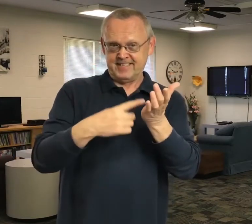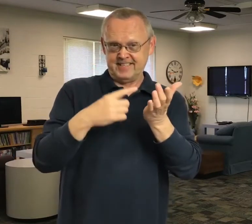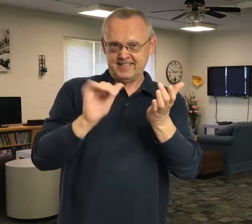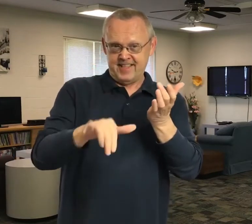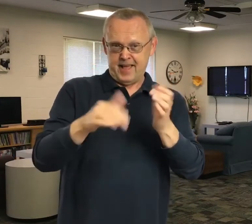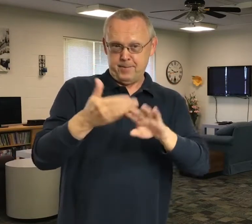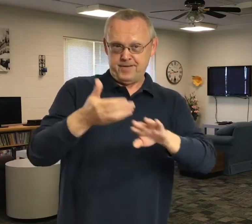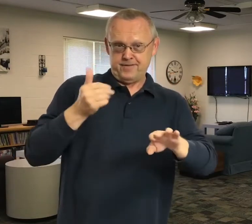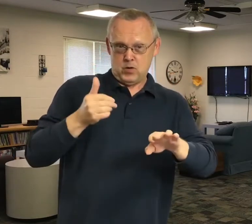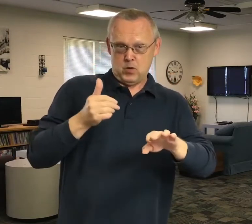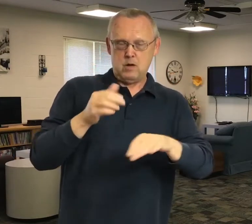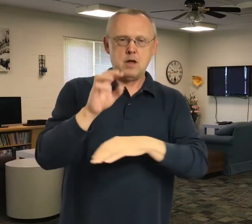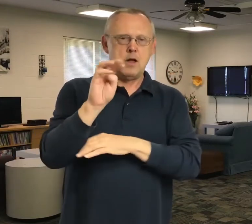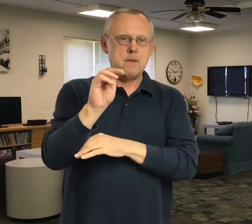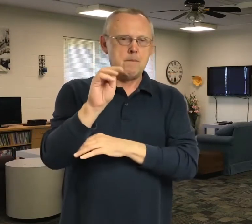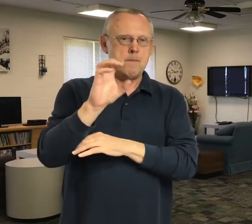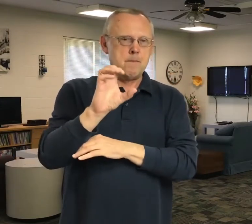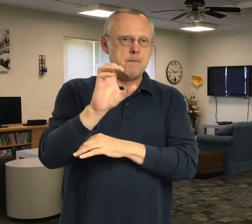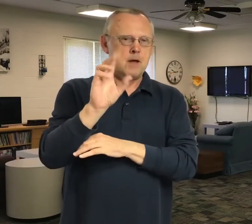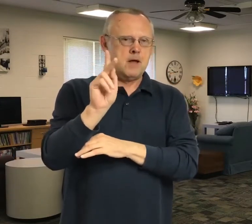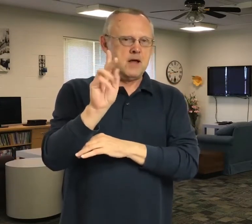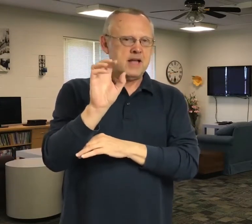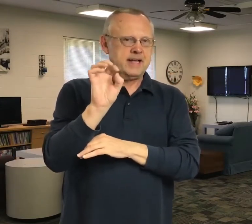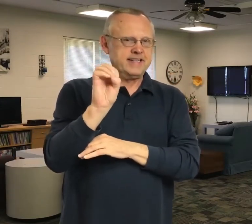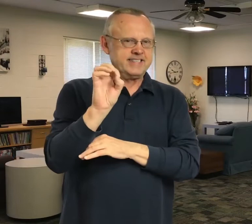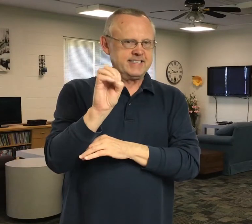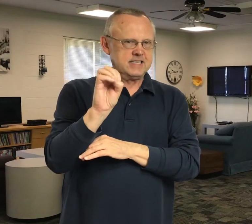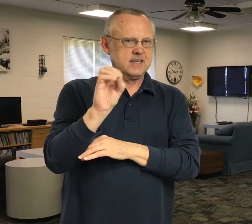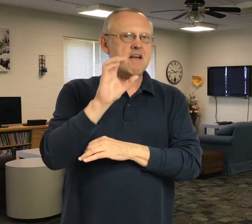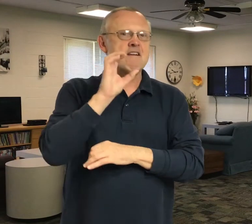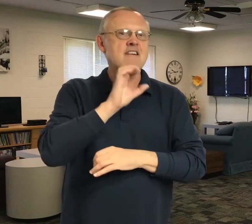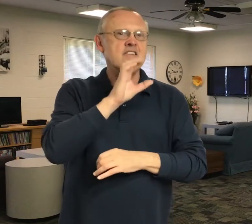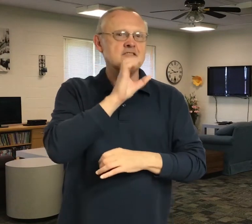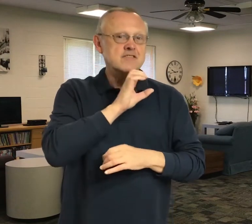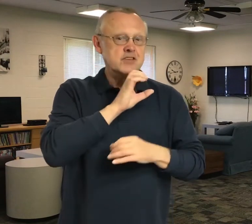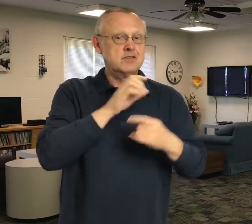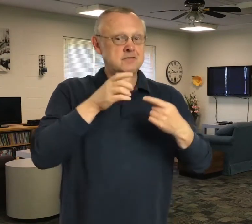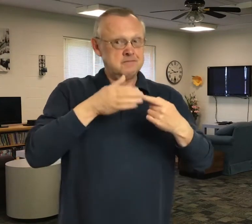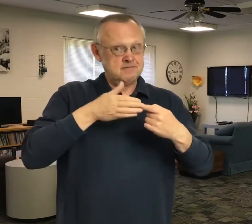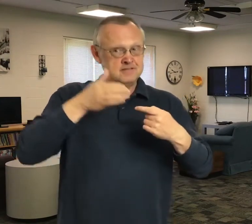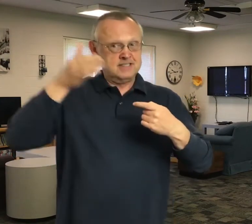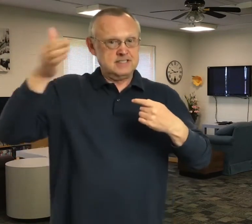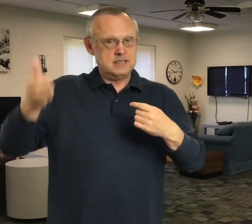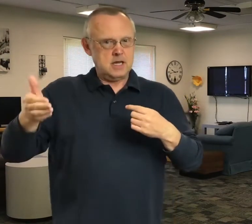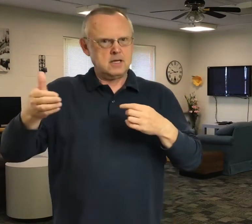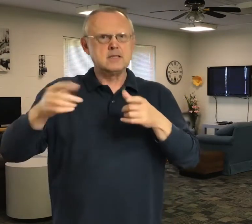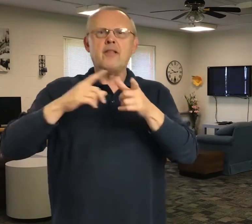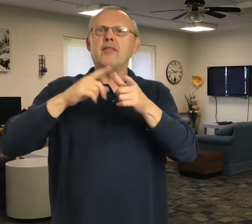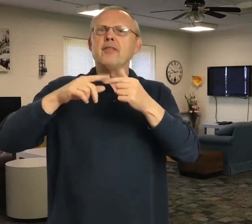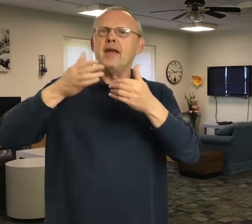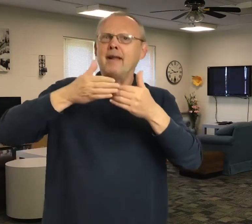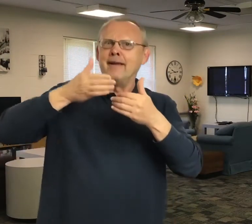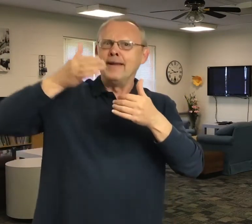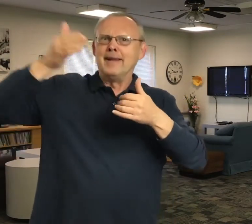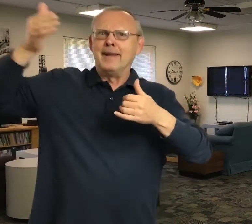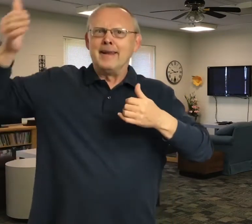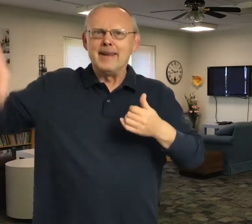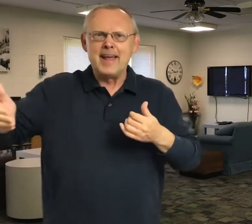Do you remember our Vlog from the cafeteria? It is named McKee cafeteria.